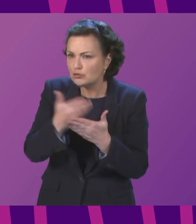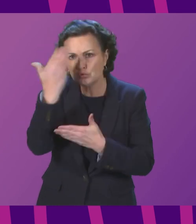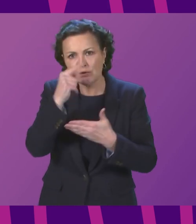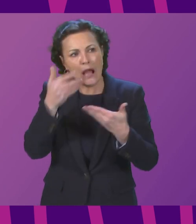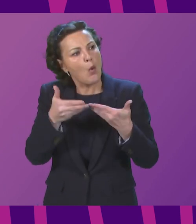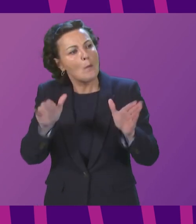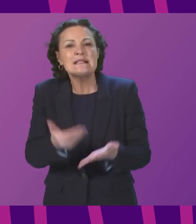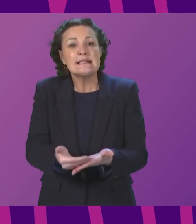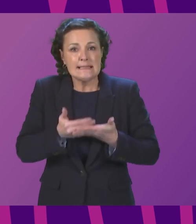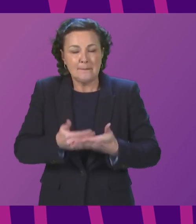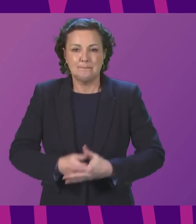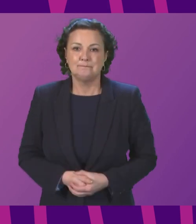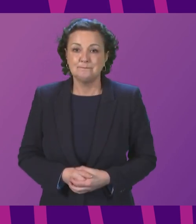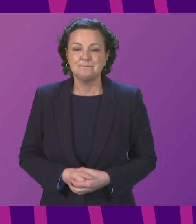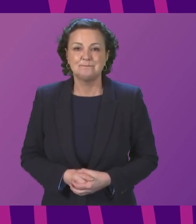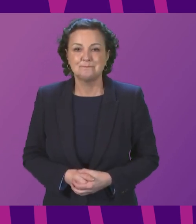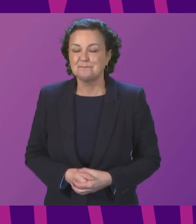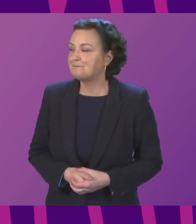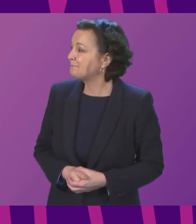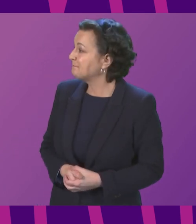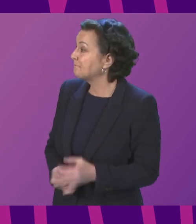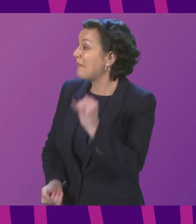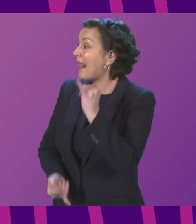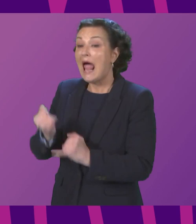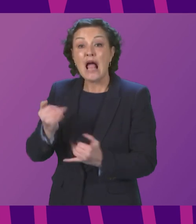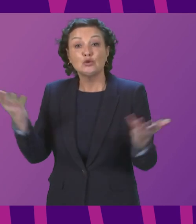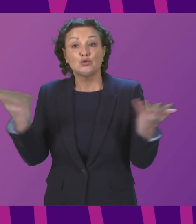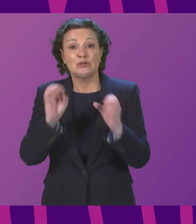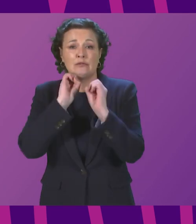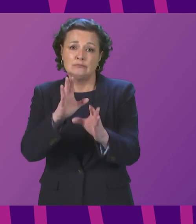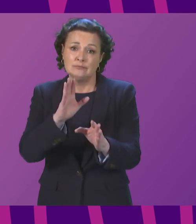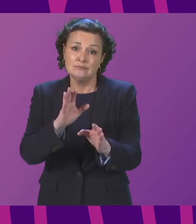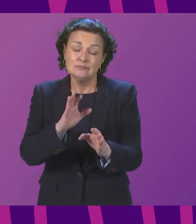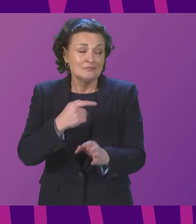My final update today is on vaccination. I am immensely grateful to everyone who is involved